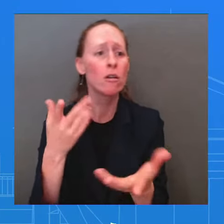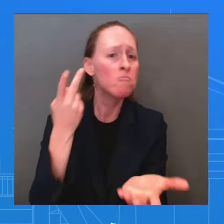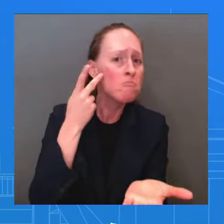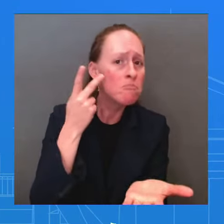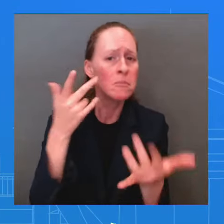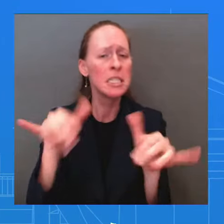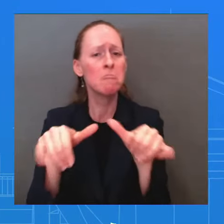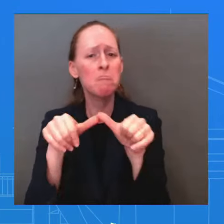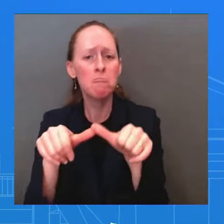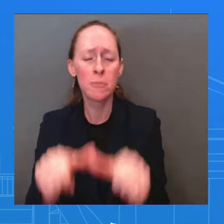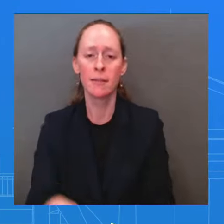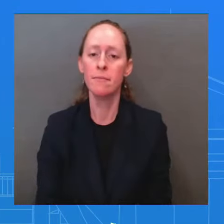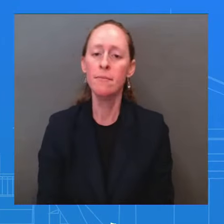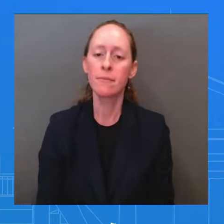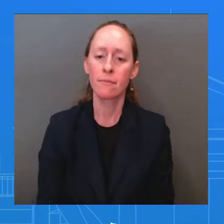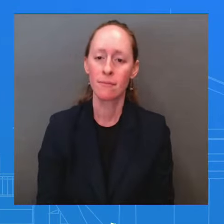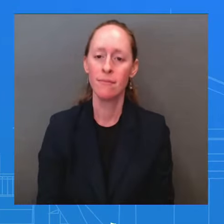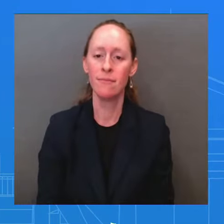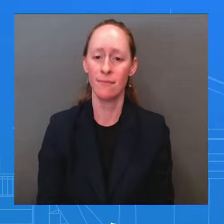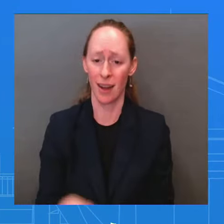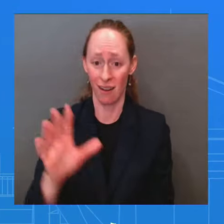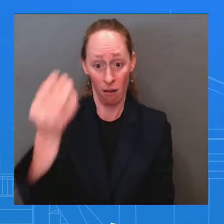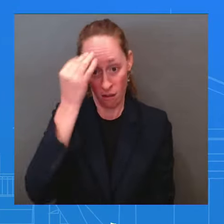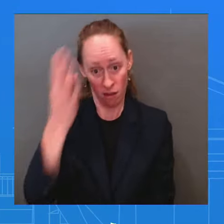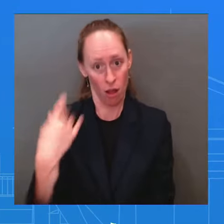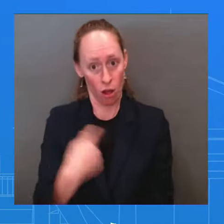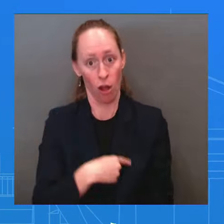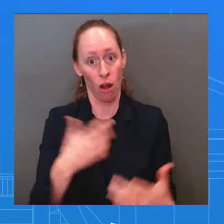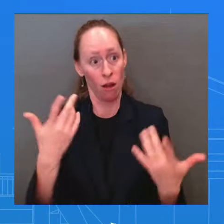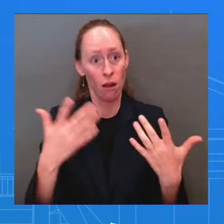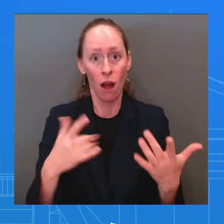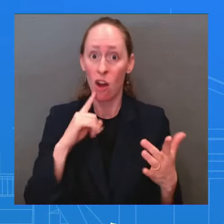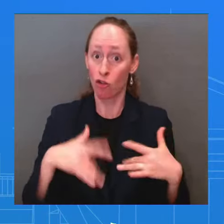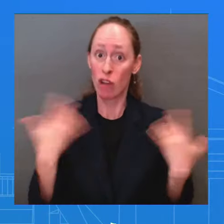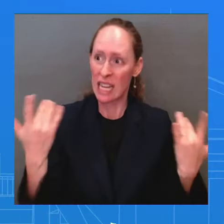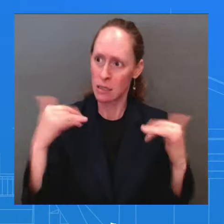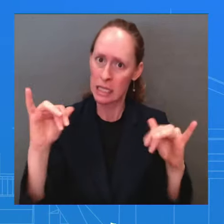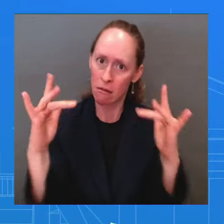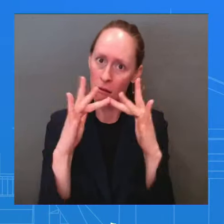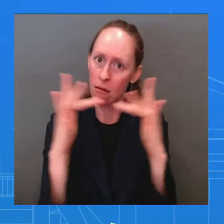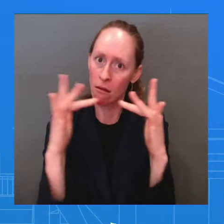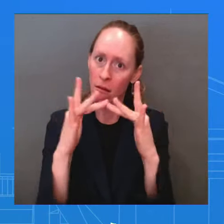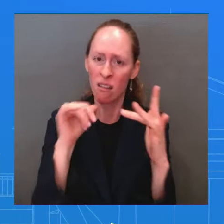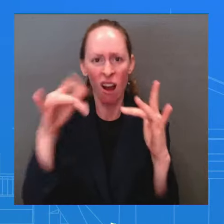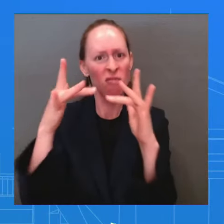that the negotiation is continuing to happen, to continue to occur. We're going to see them -- as the UAW stated: